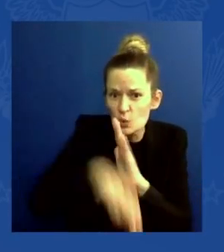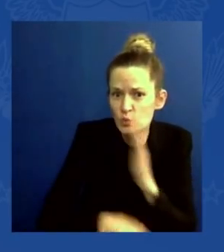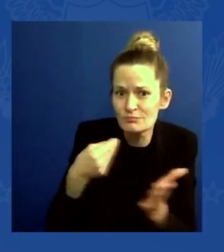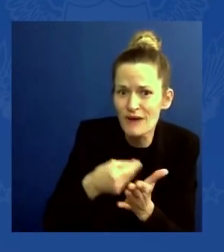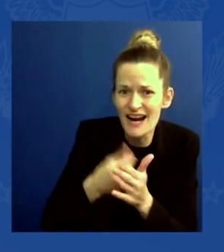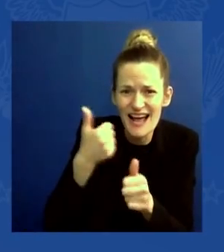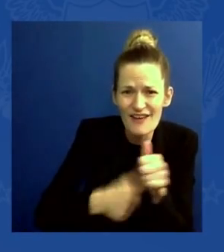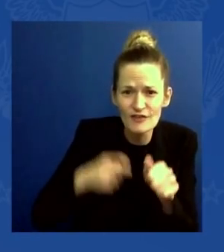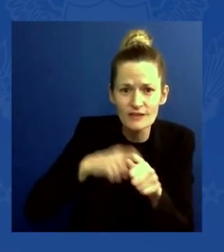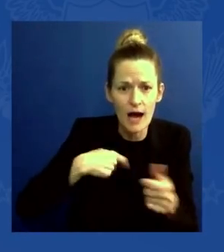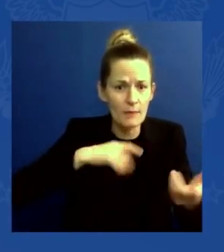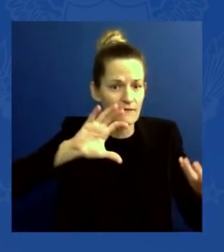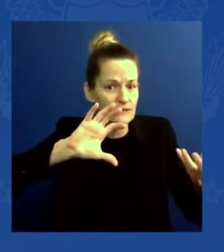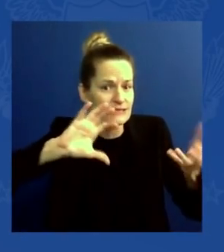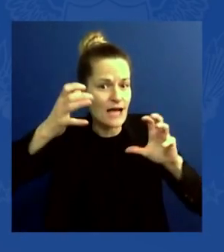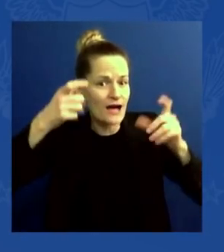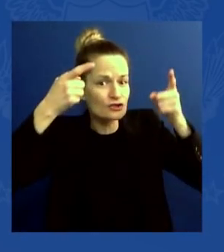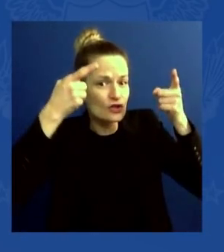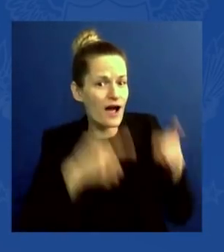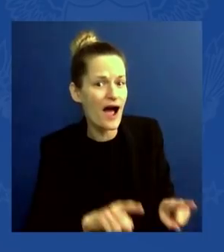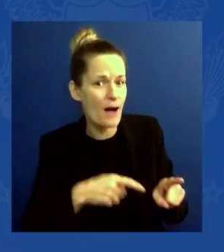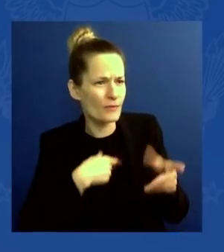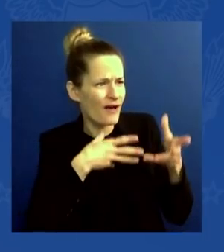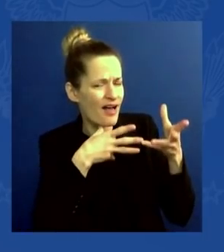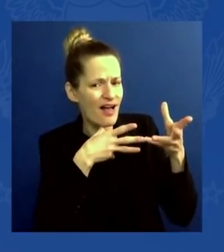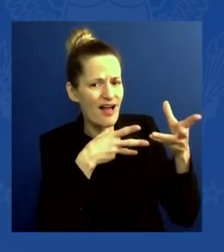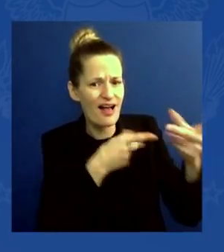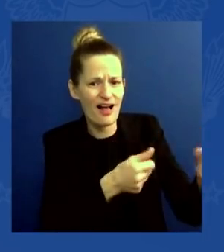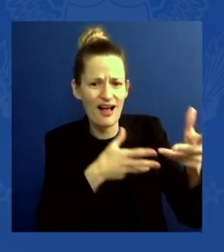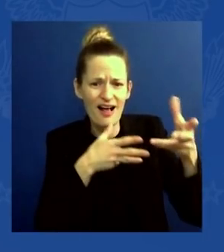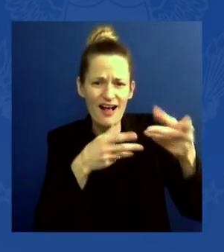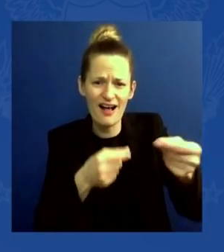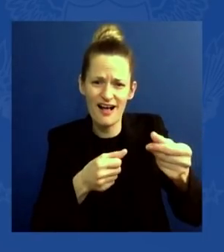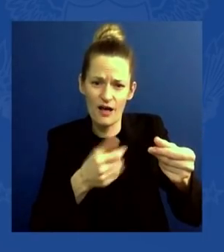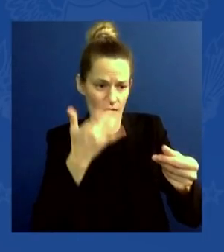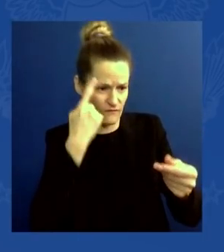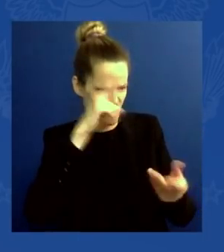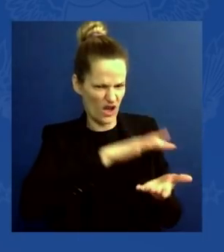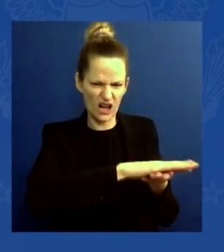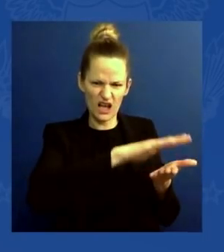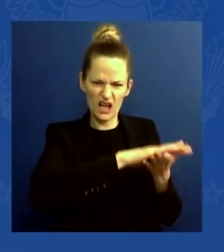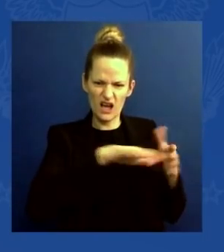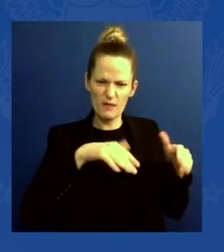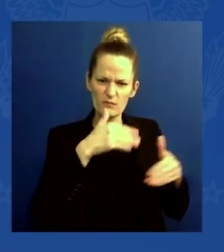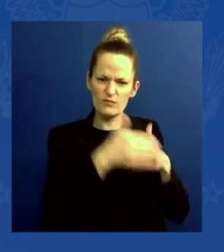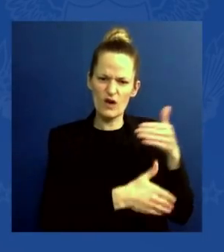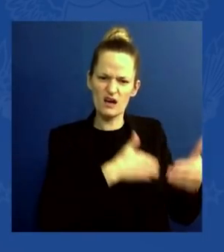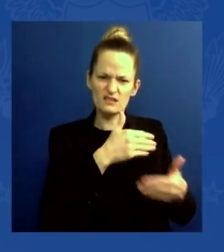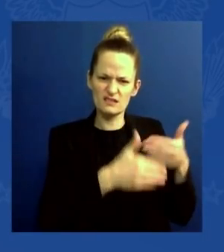It represents a blinking red code out there for our nation. Vice President Harris and I look forward